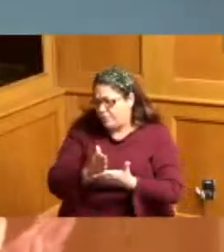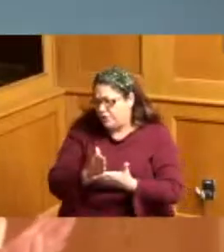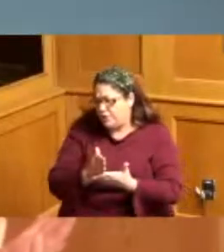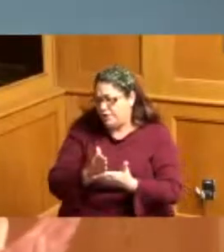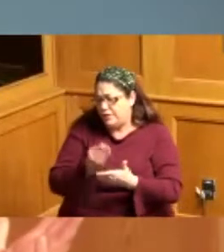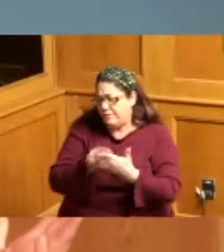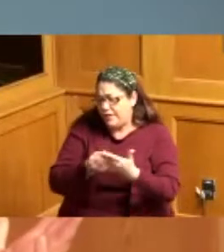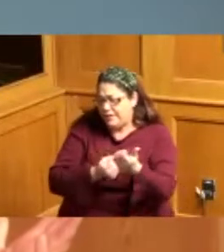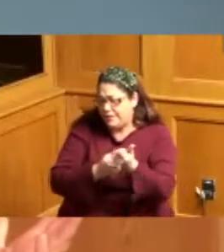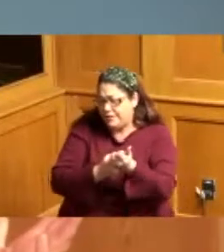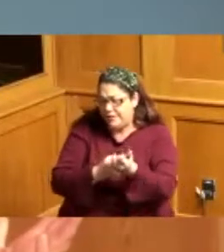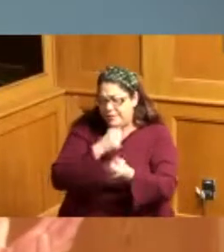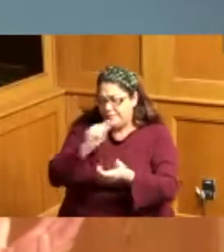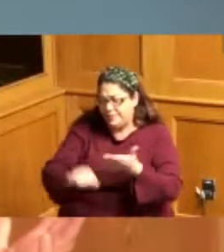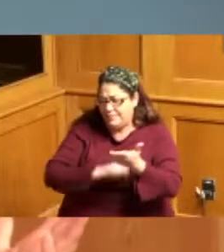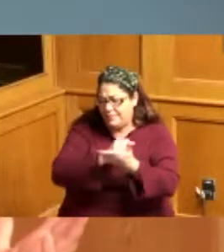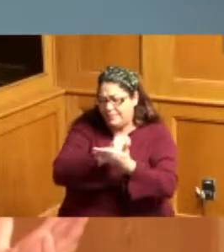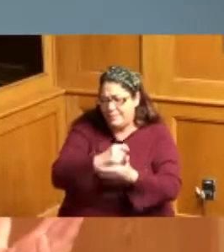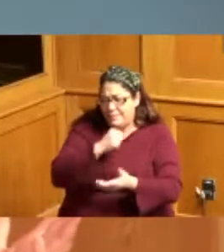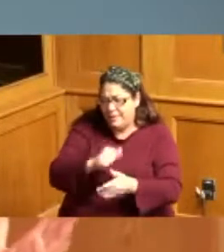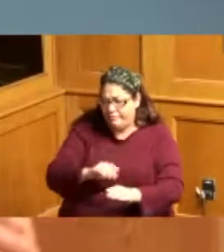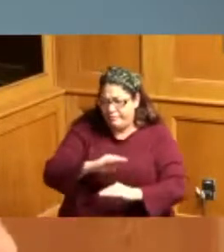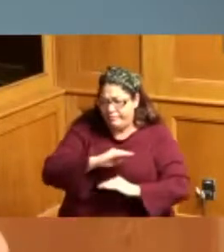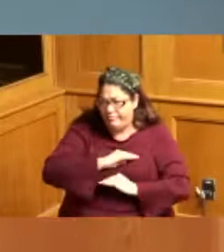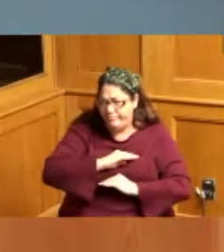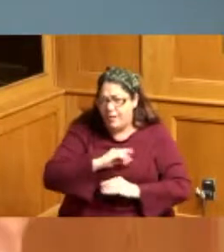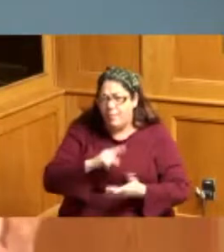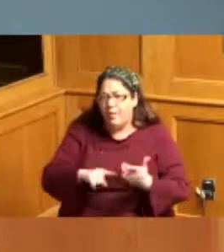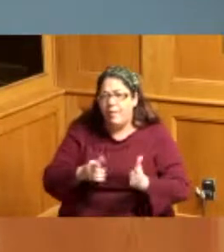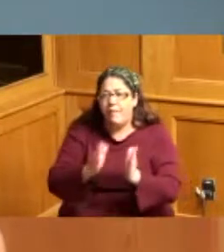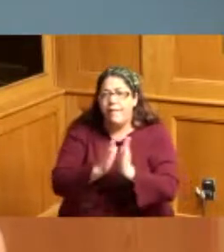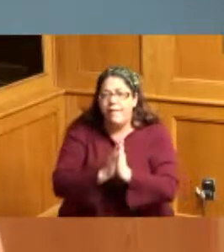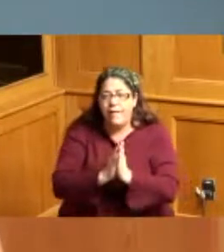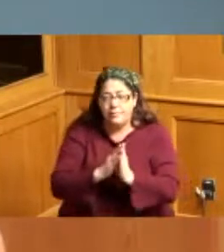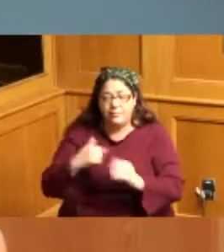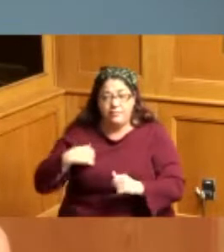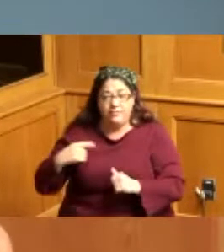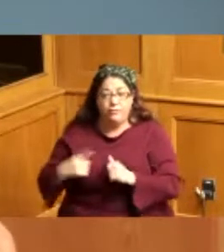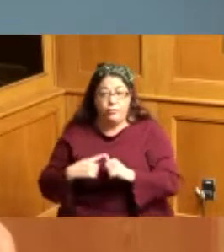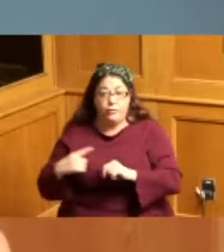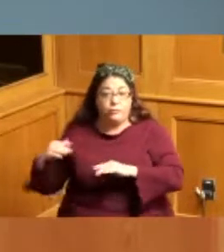for our budget and it was I'm just going to ask because when I first came thought was this would